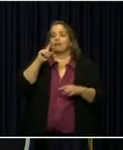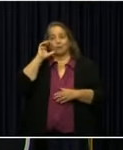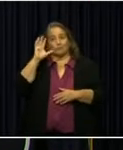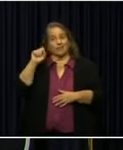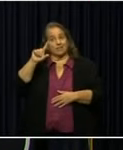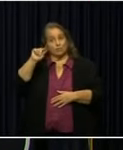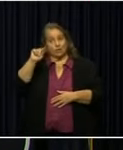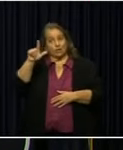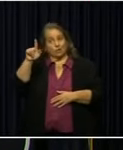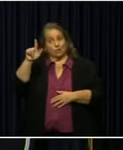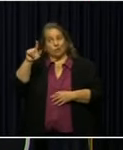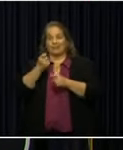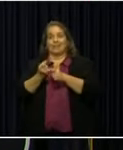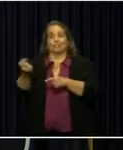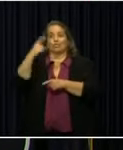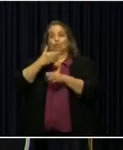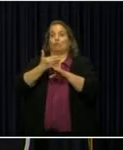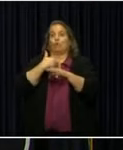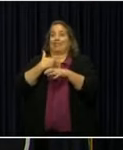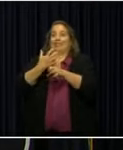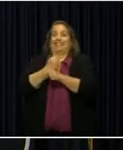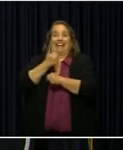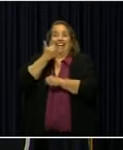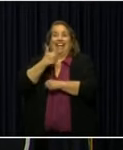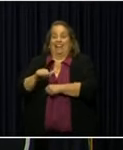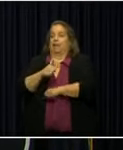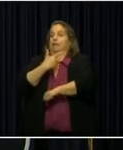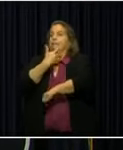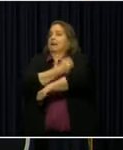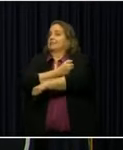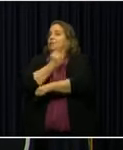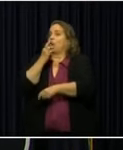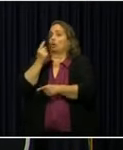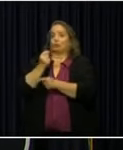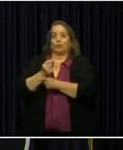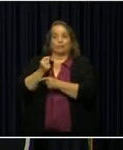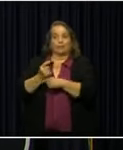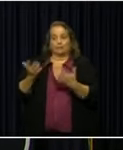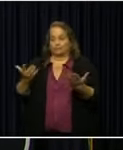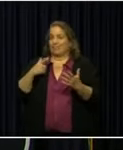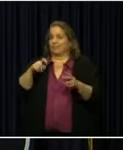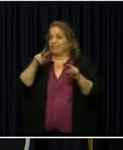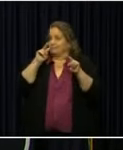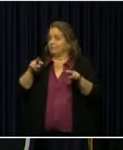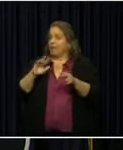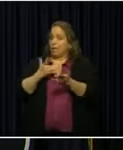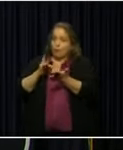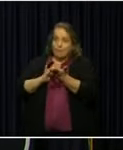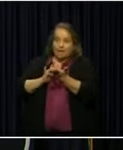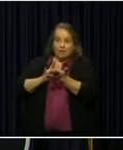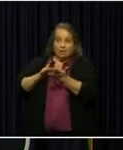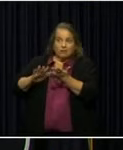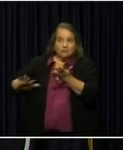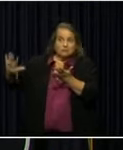DOES GIVE YOU WHAT WE'RE LOOKING AT, WHERE WE NEED TO BE, AND